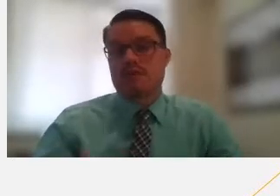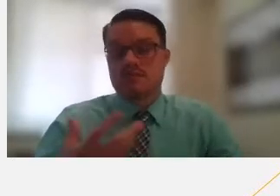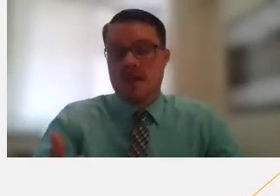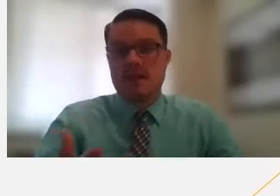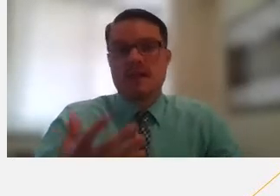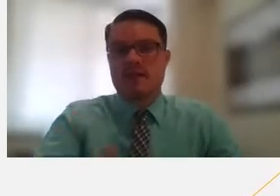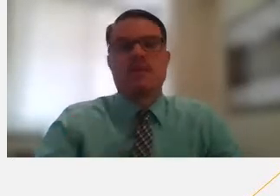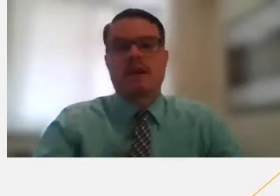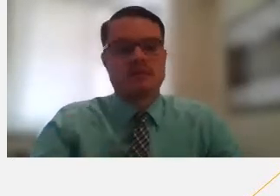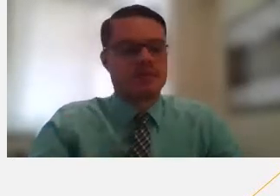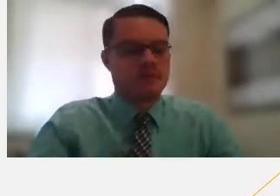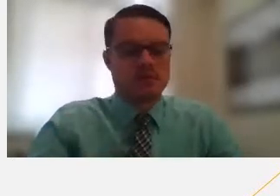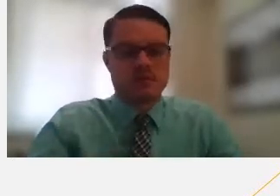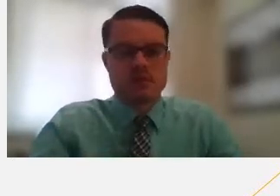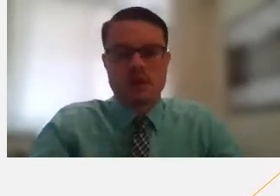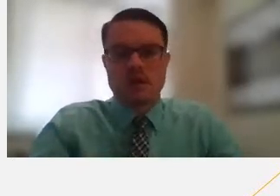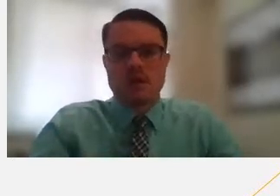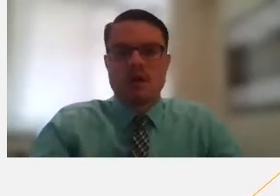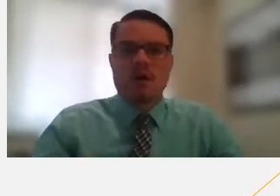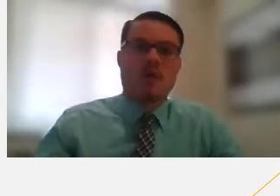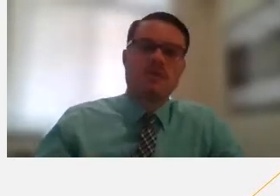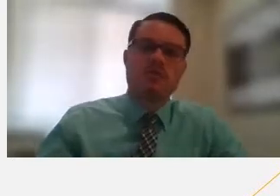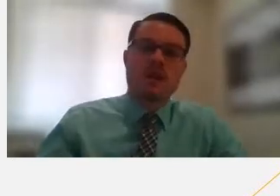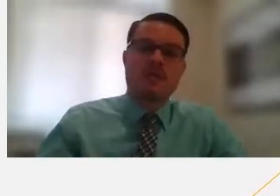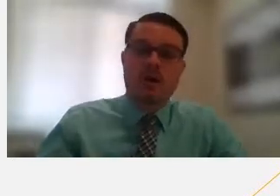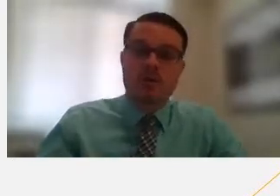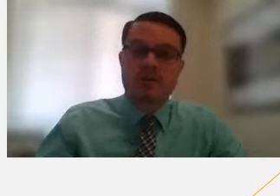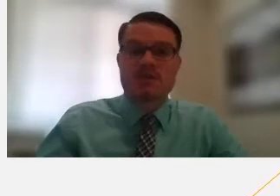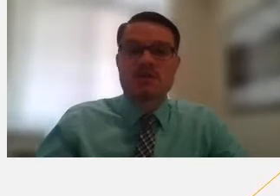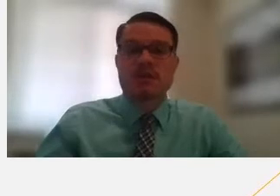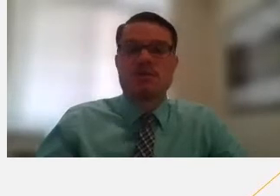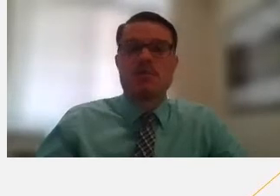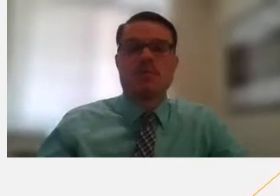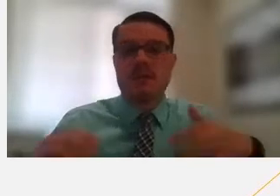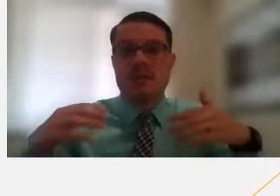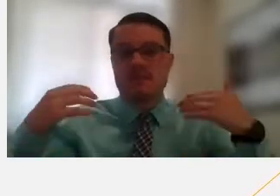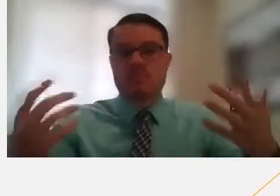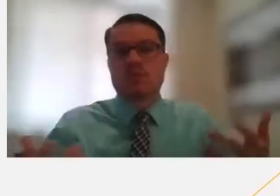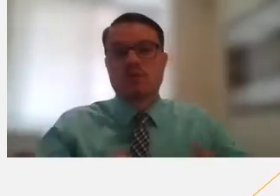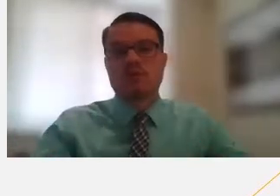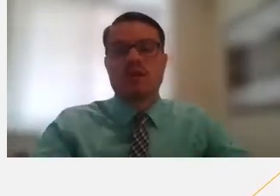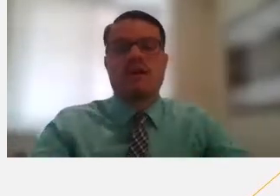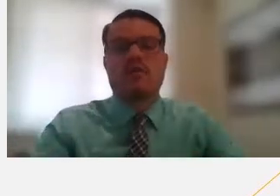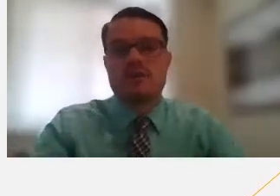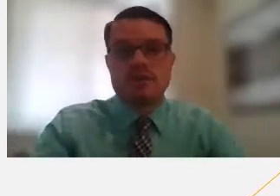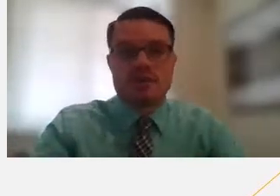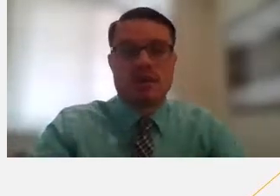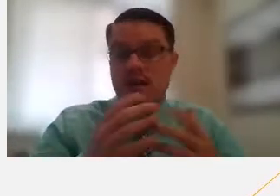these policies may impact those individuals. We do a lot of outreach, P&A Systems overall do a lot of outreach,